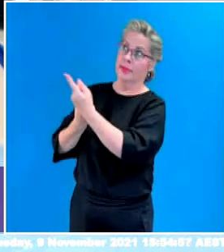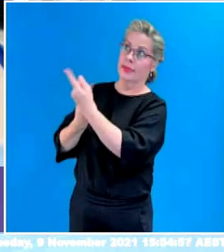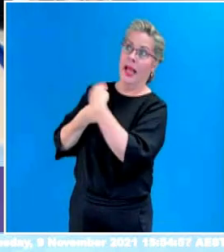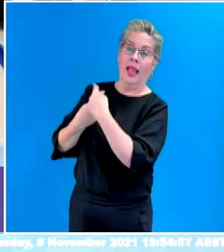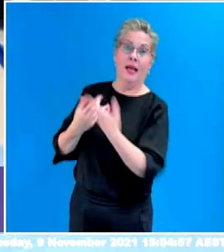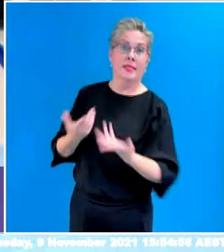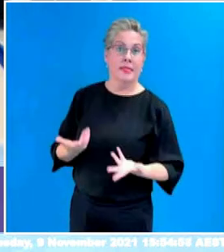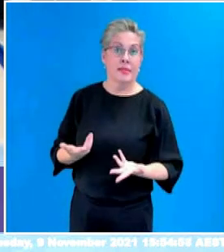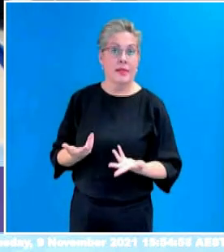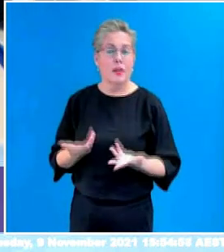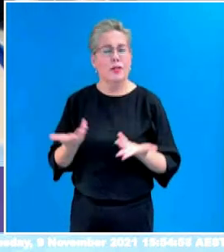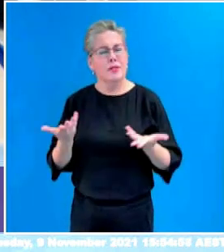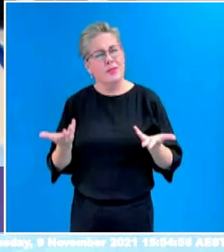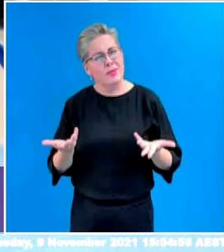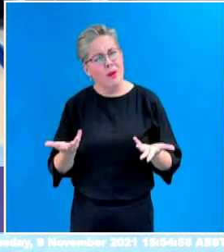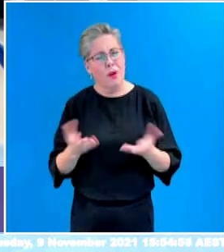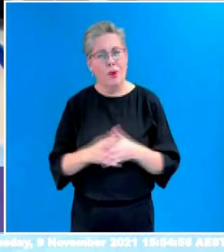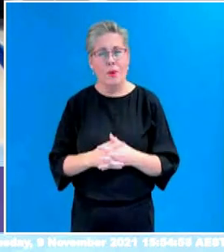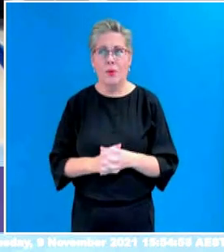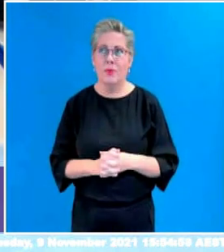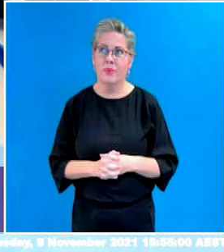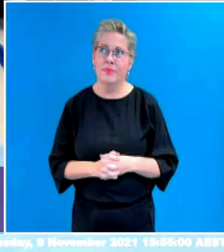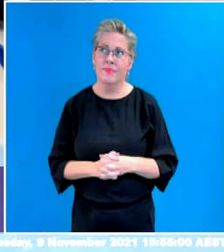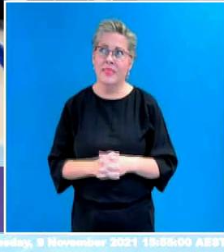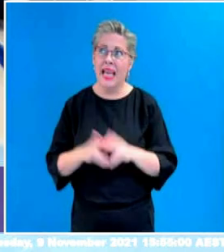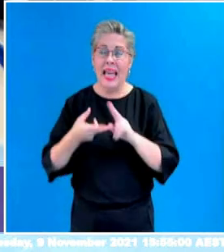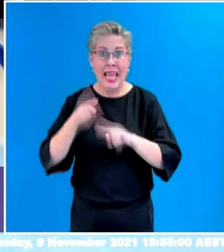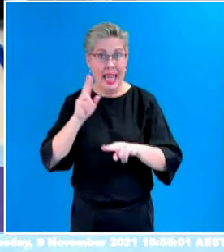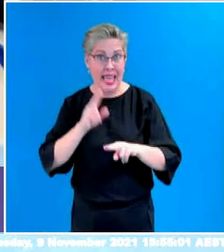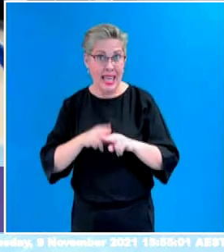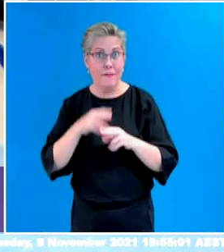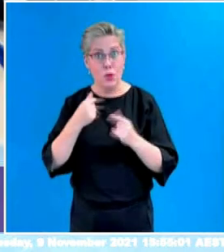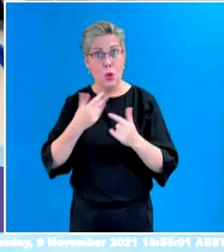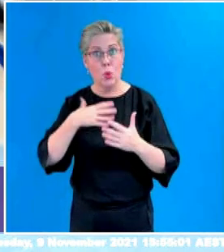So I think if you are going to have a focal point, you want it to work so it